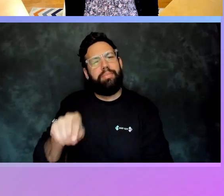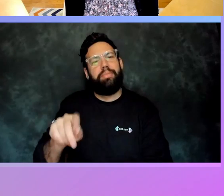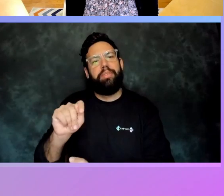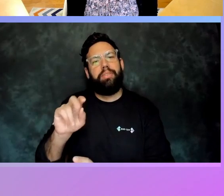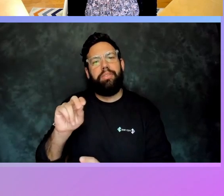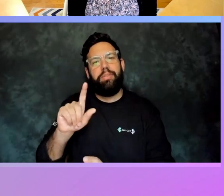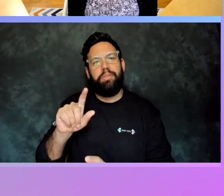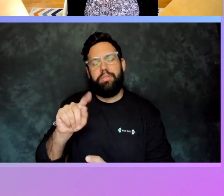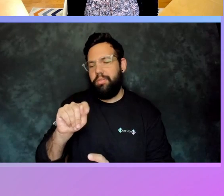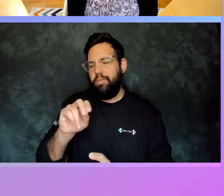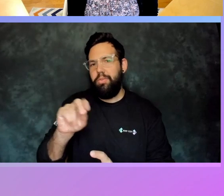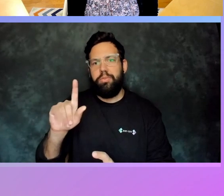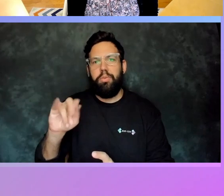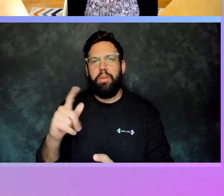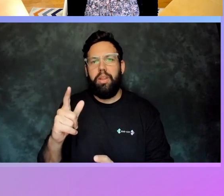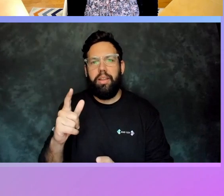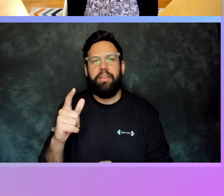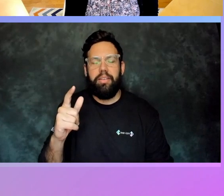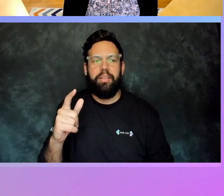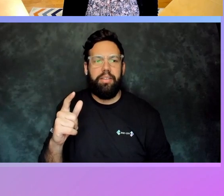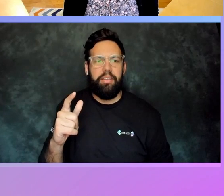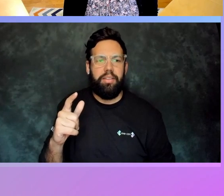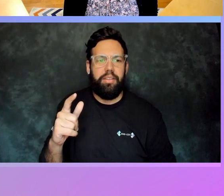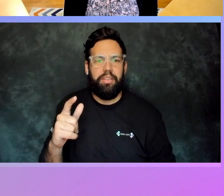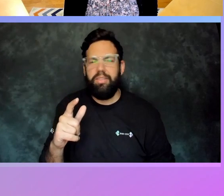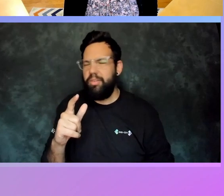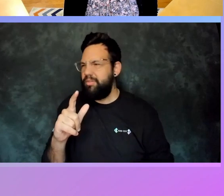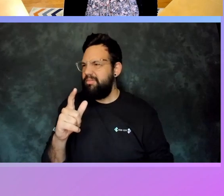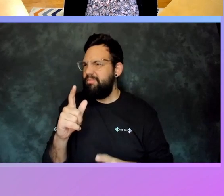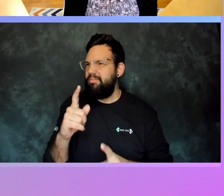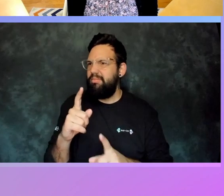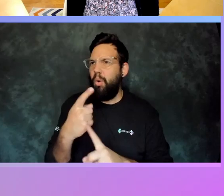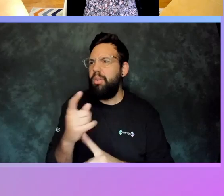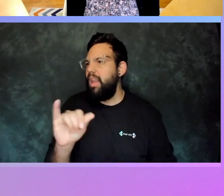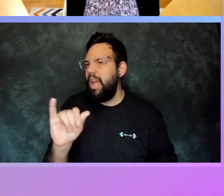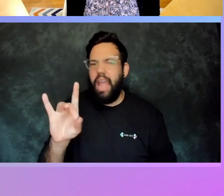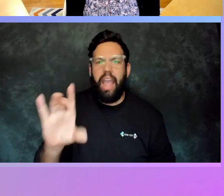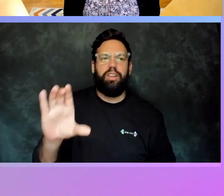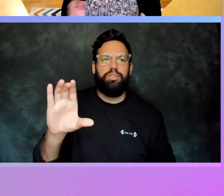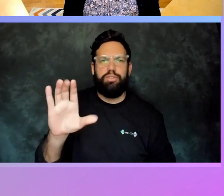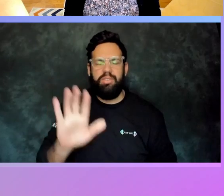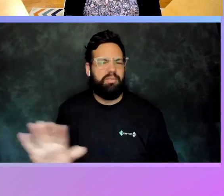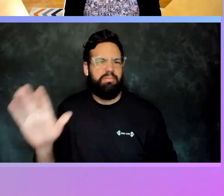on the web and potential user impact will be focused on remediating these. I highly encourage you and your team